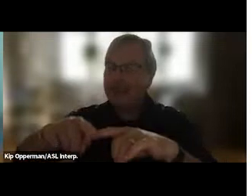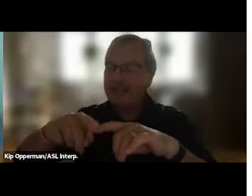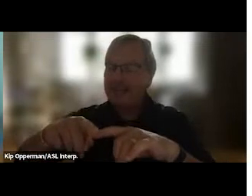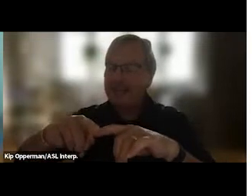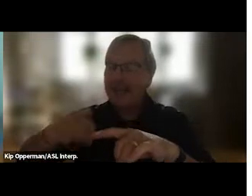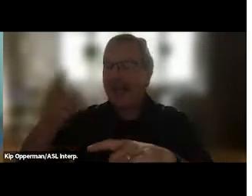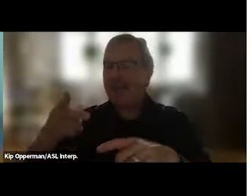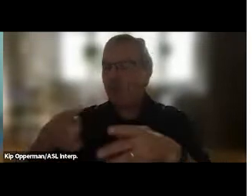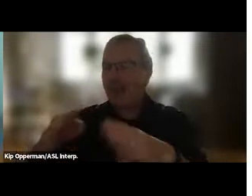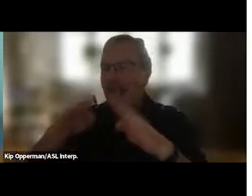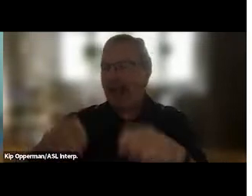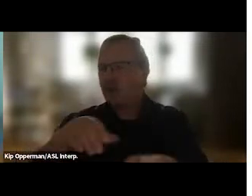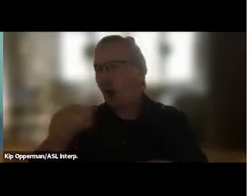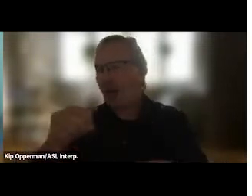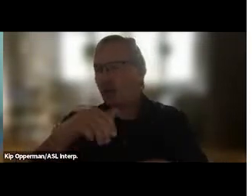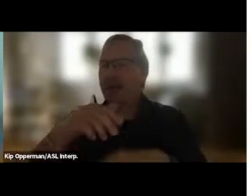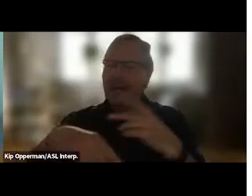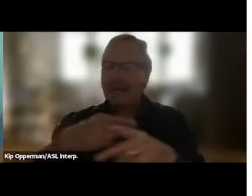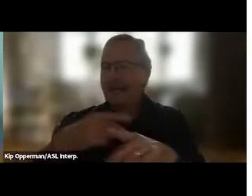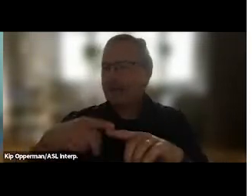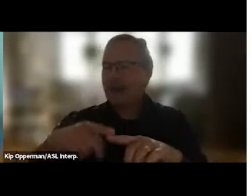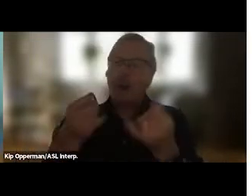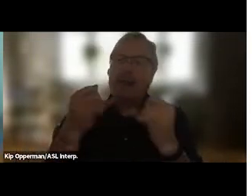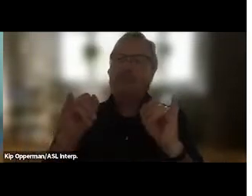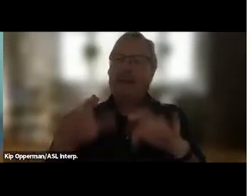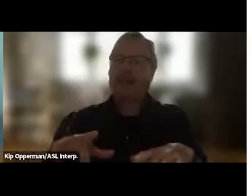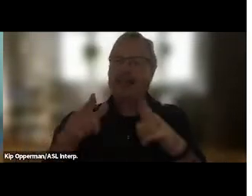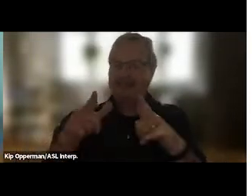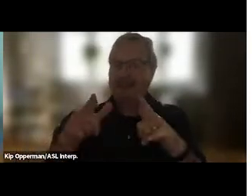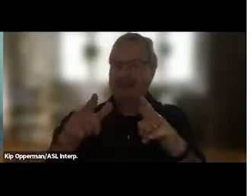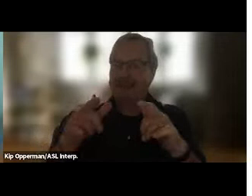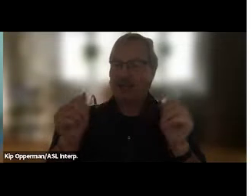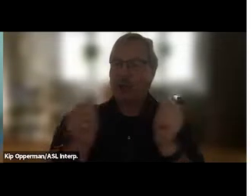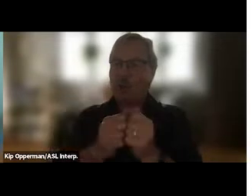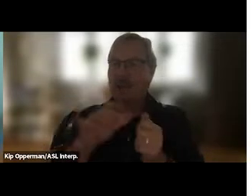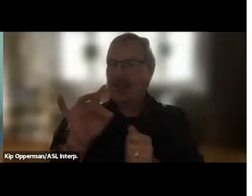or other kinds of dependent or independent living with 8% of those individuals